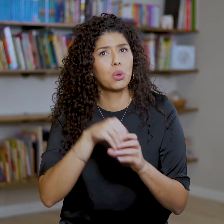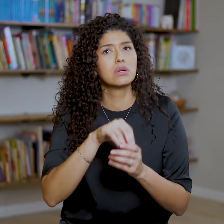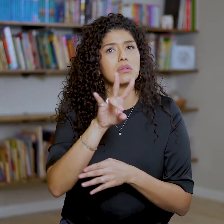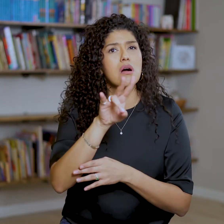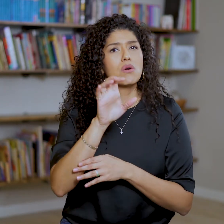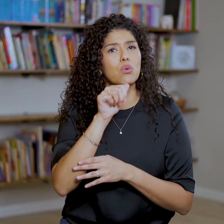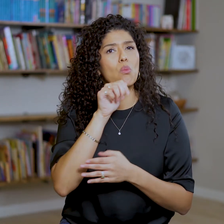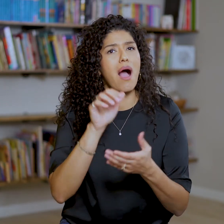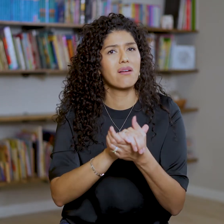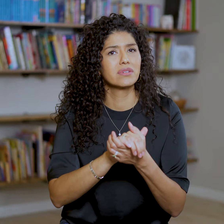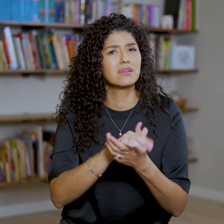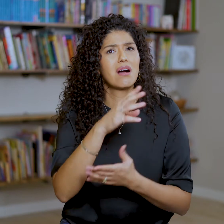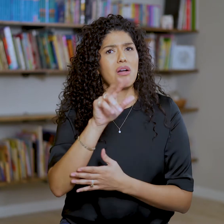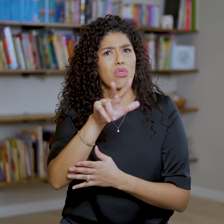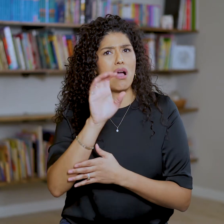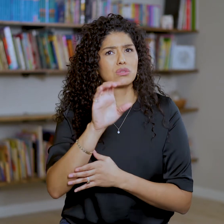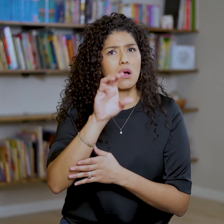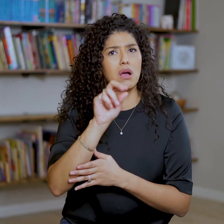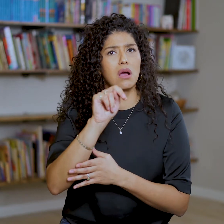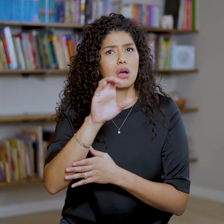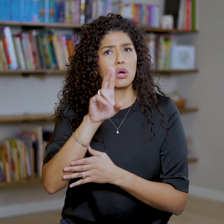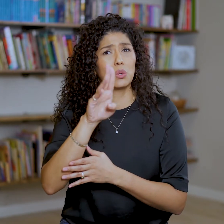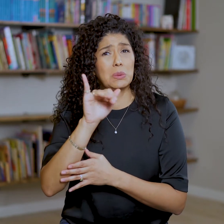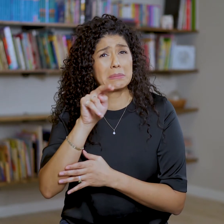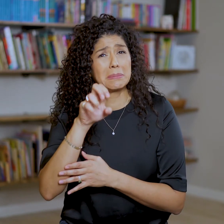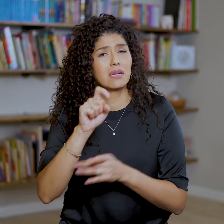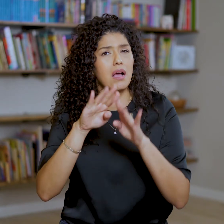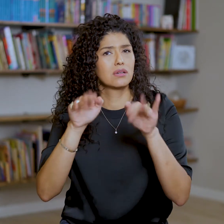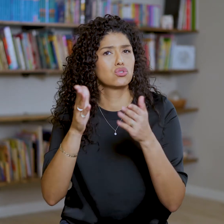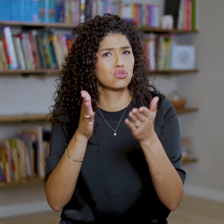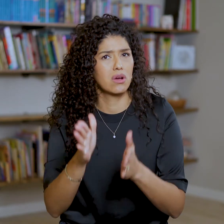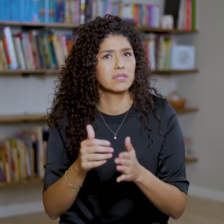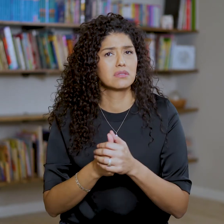700 wives and 300 concubines—